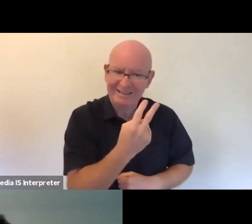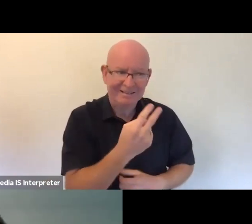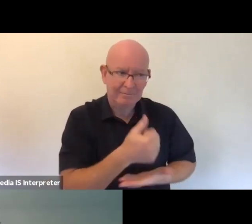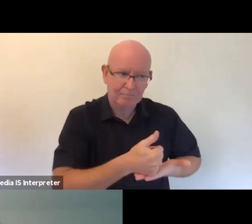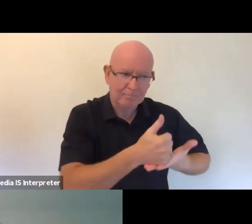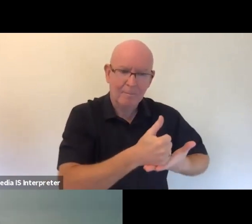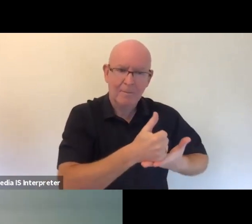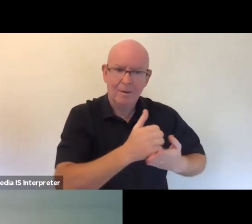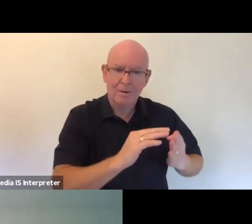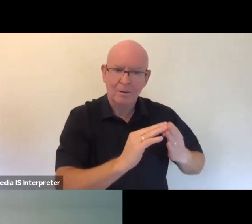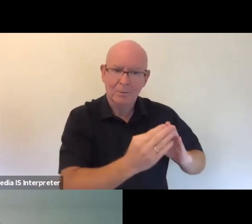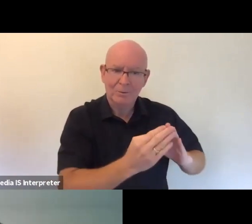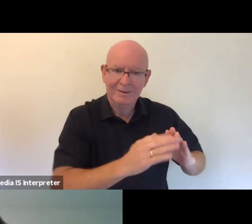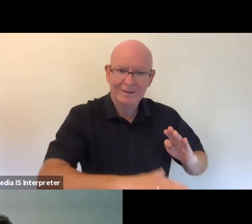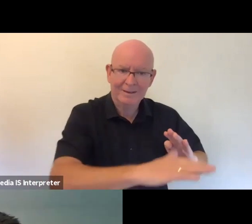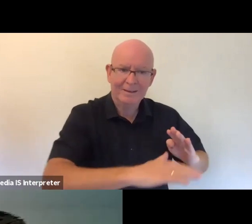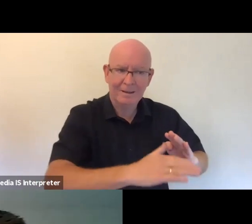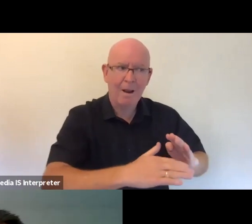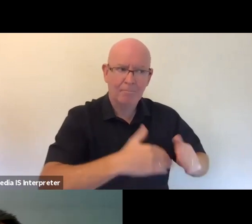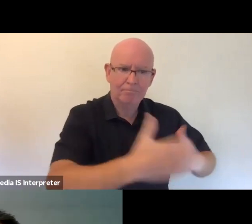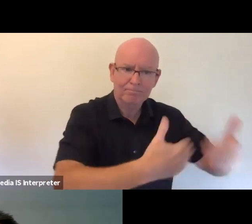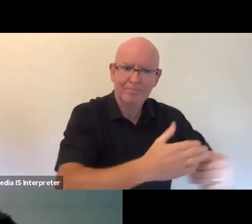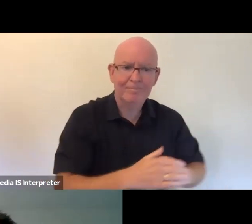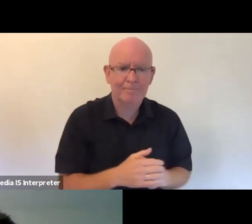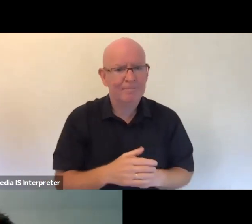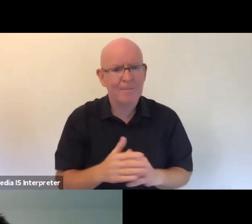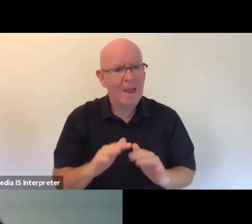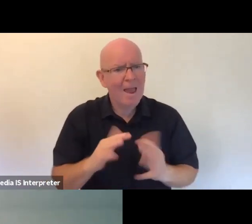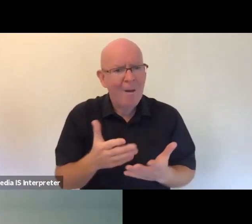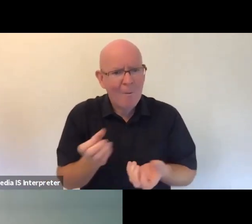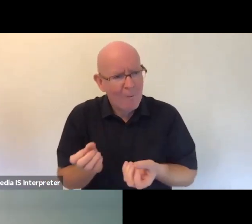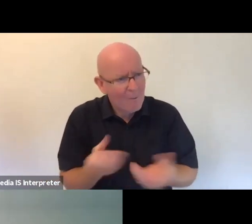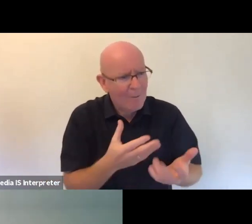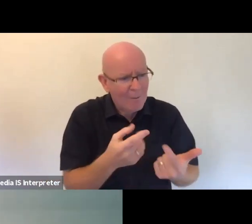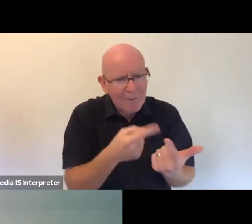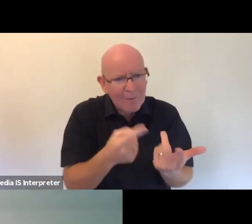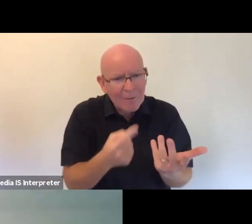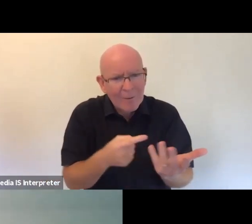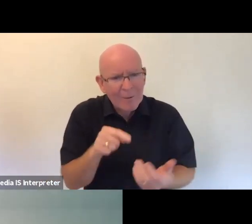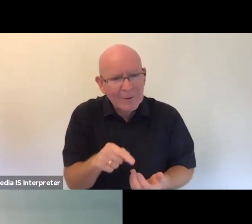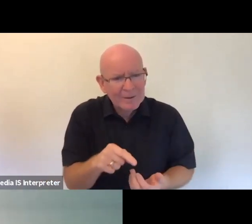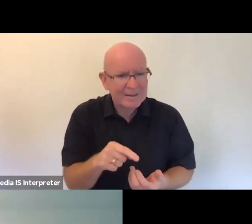But there is not enough connection between those informal or community initiatives and the formal social protection system.